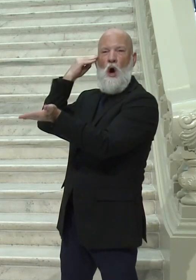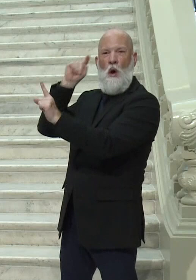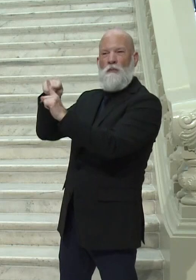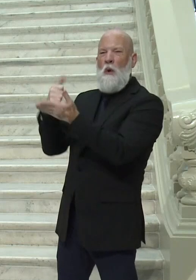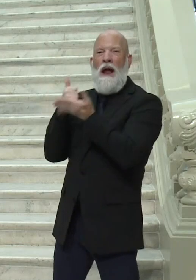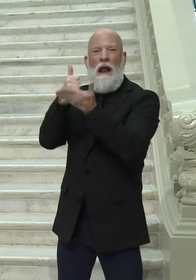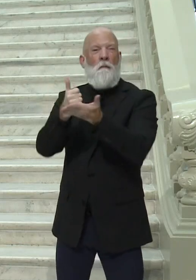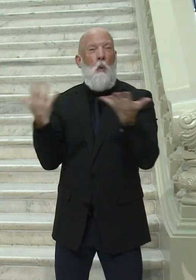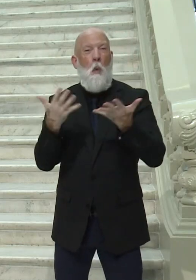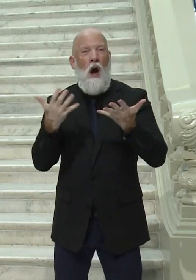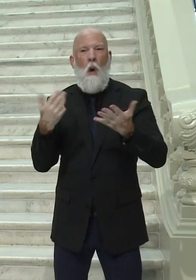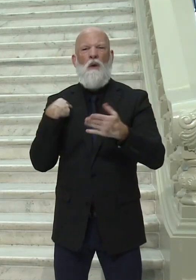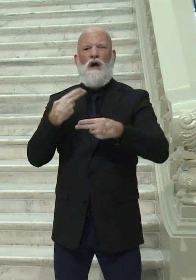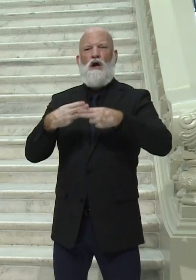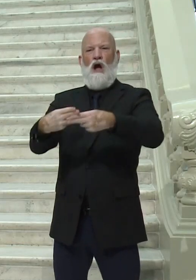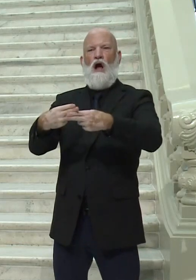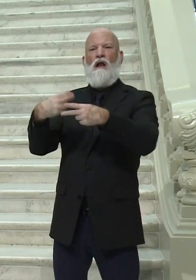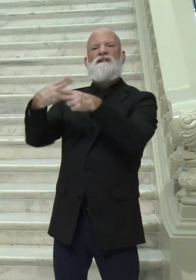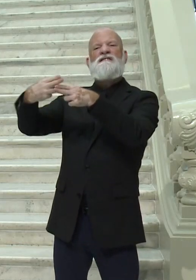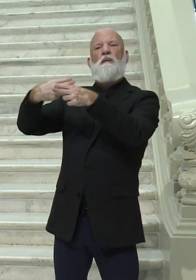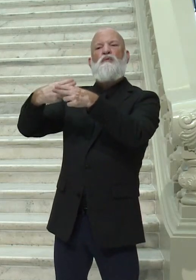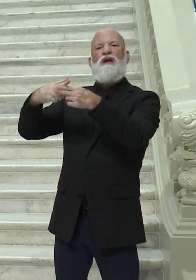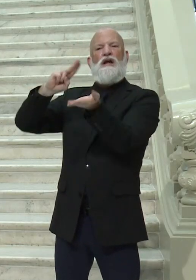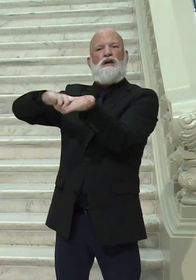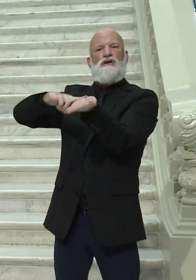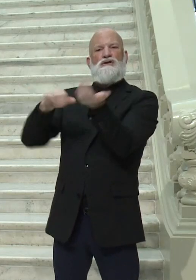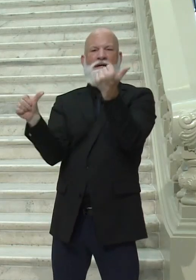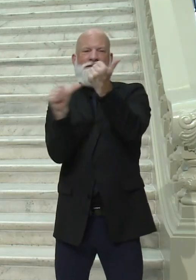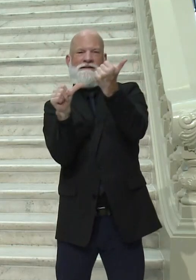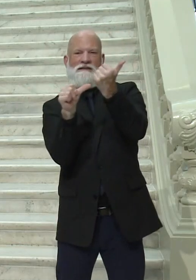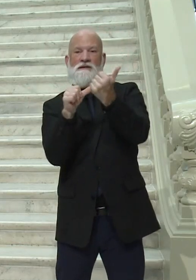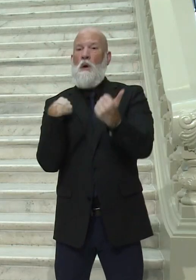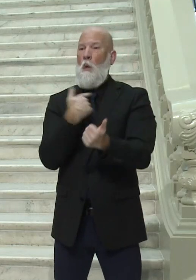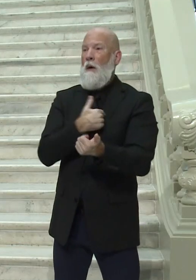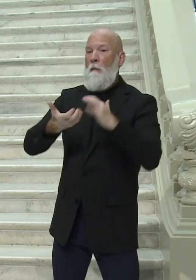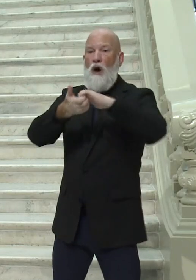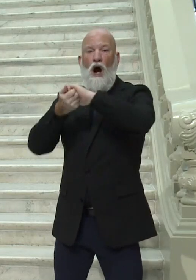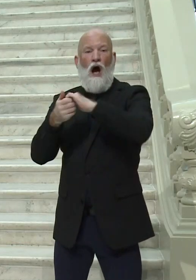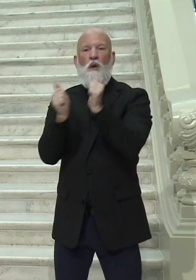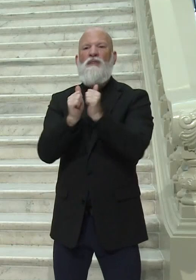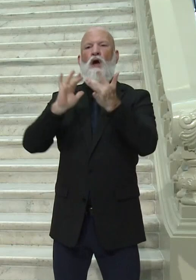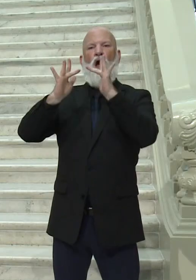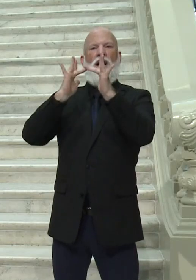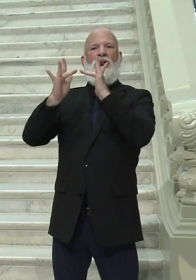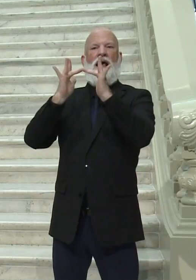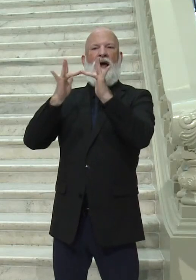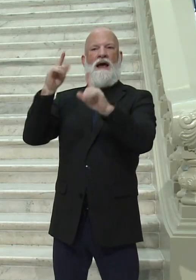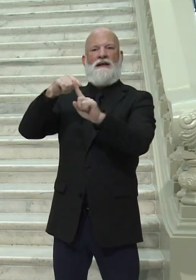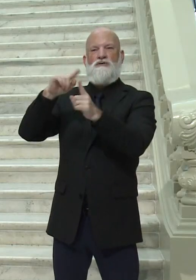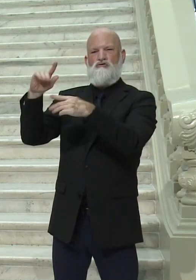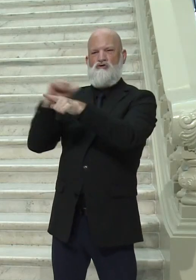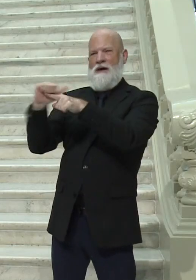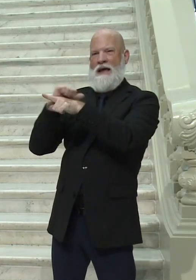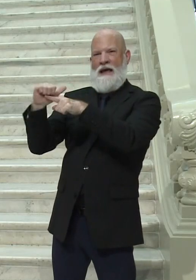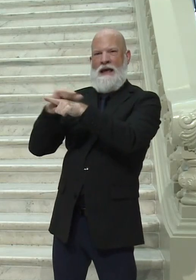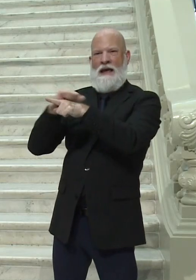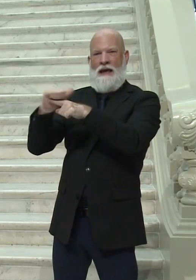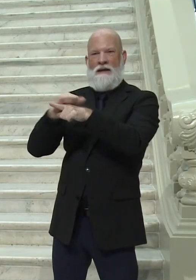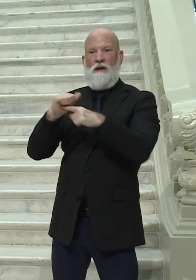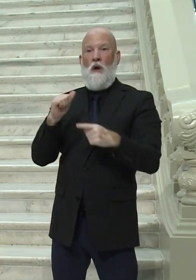WE DID TO HELP WITH THE NURSING HOMES IS WE DID TO HELP WITH THE NURSING HOMES IS 257 WE DID TO HELP WITH THE NURSING HOMES IS 257 NURSING WE DID TO HELP WITH THE NURSING HOMES IS 257 NURSING HOMES. HOMES IS 257 NURSING HOMES. HOMES IS 257 NURSING HOMES. THEY HOMES IS 257 NURSING HOMES. THEY ARE HOMES IS 257 NURSING HOMES. THEY ARE PARTICIPATING HOMES IS 257 NURSING HOMES. THEY ARE PARTICIPATING IN HOMES IS 257 NURSING HOMES. THEY ARE PARTICIPATING IN THE THEY ARE PARTICIPATING IN THE THEY ARE PARTICIPATING IN THE TEMPORARY THEY ARE PARTICIPATING IN THE TEMPORARY NURSE THEY ARE PARTICIPATING IN THE TEMPORARY NURSE AIDE THEY ARE PARTICIPATING IN THE TEMPORARY NURSE AIDE PROGRAM.